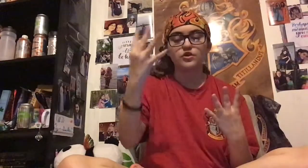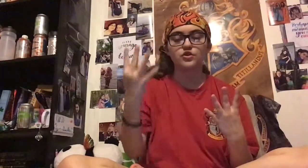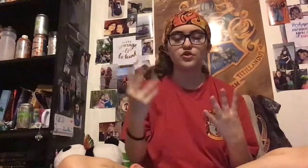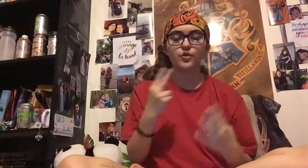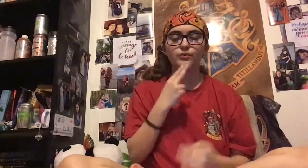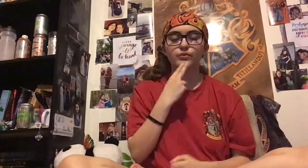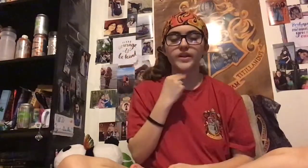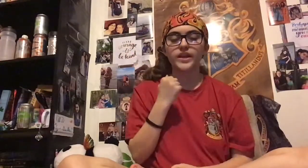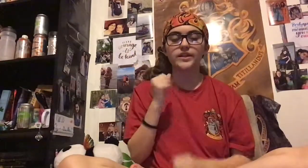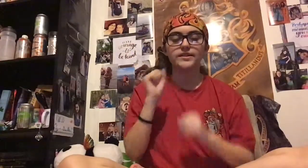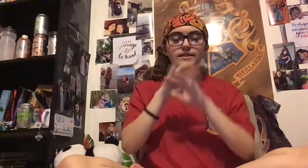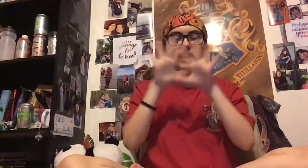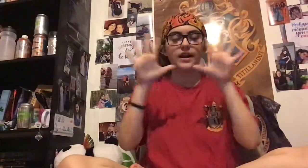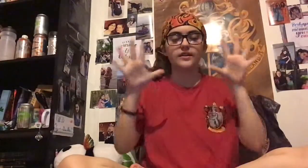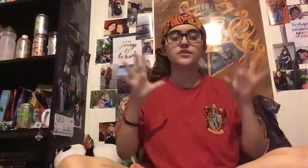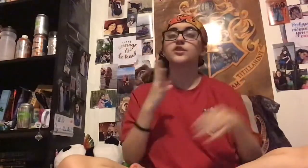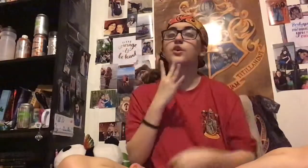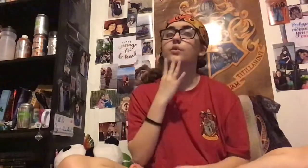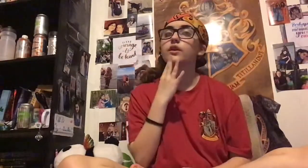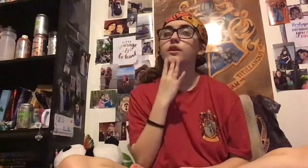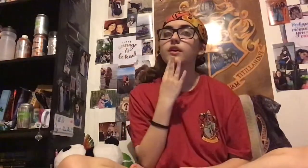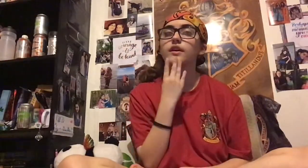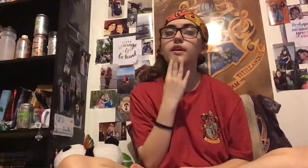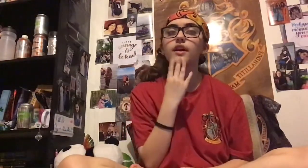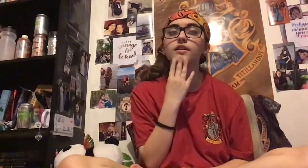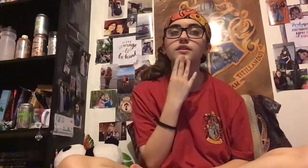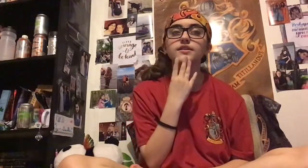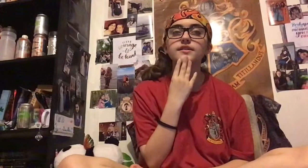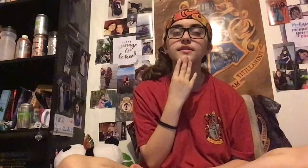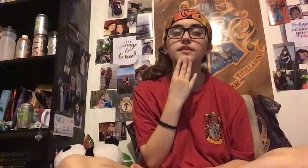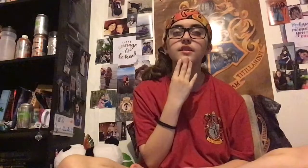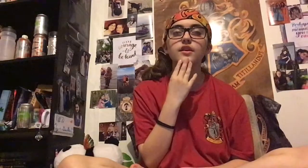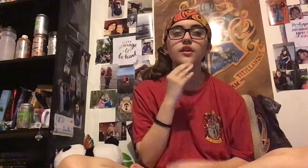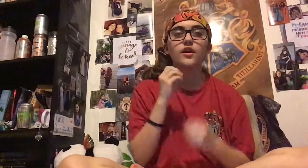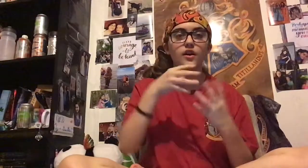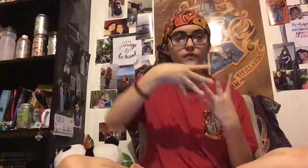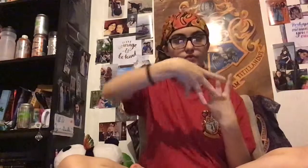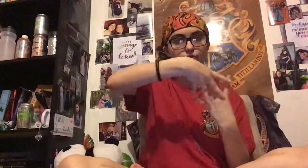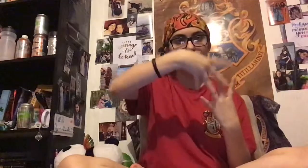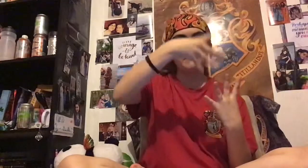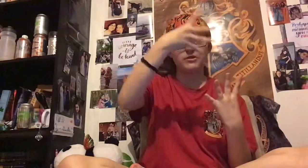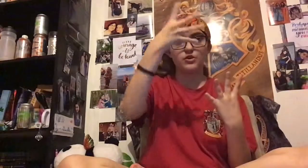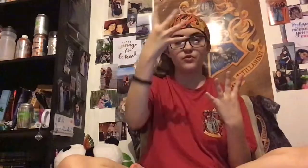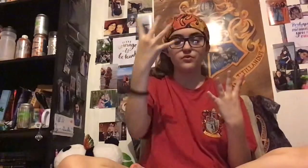So pretty in the sky so colors of the rainbow so